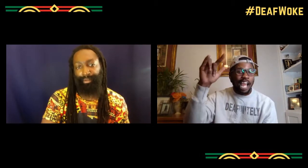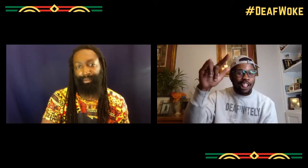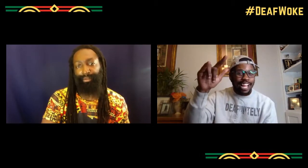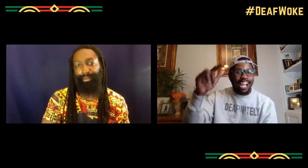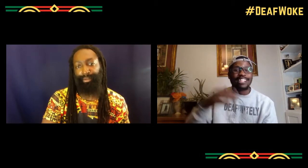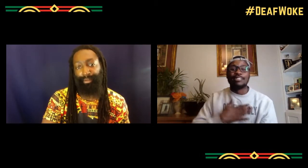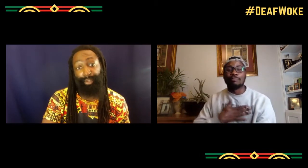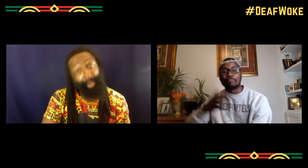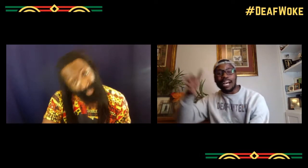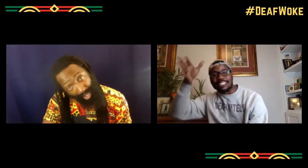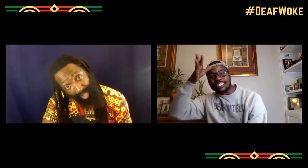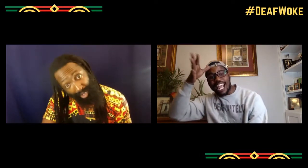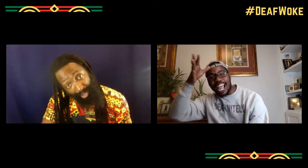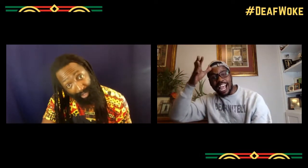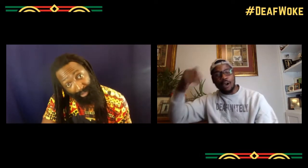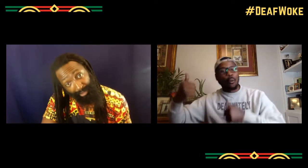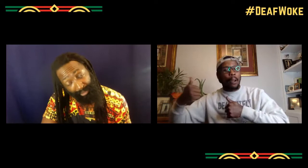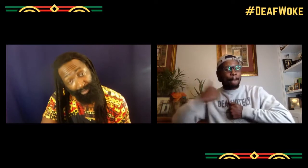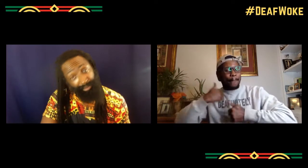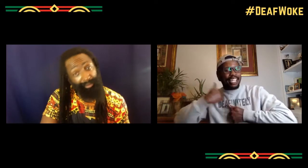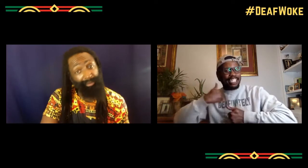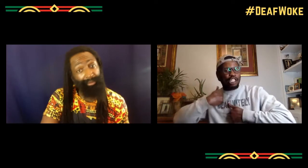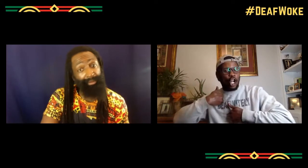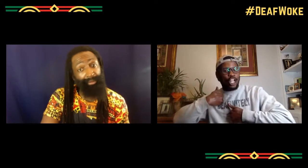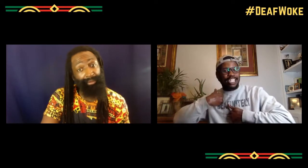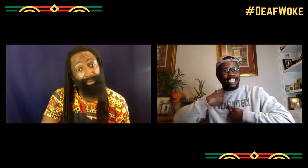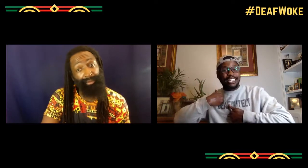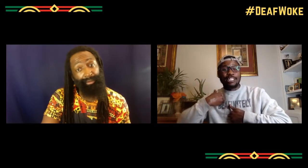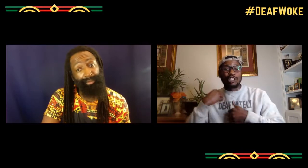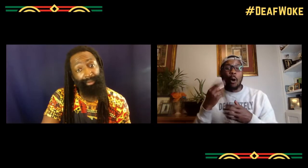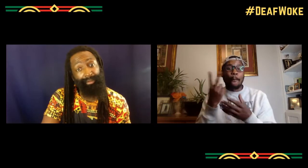My mom worked for American Airlines, And so my father was in the military.